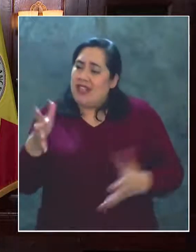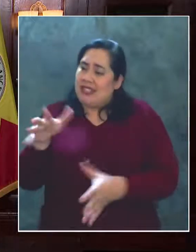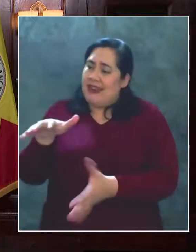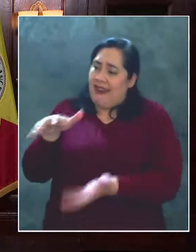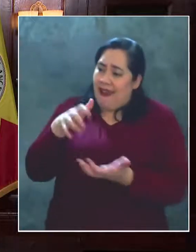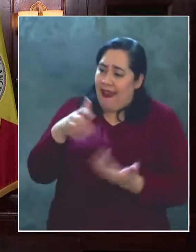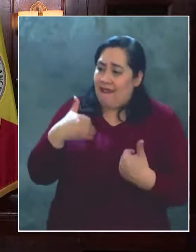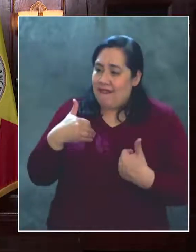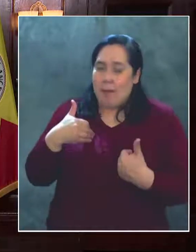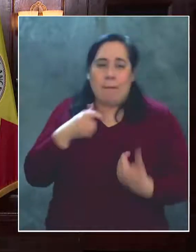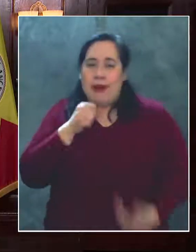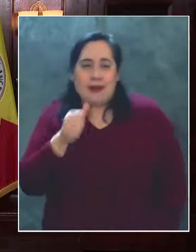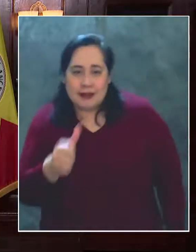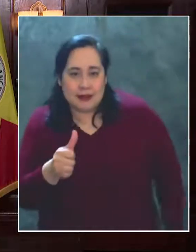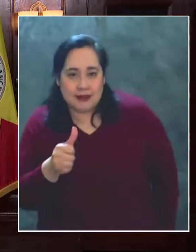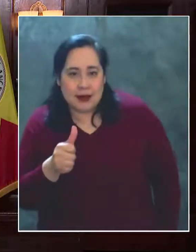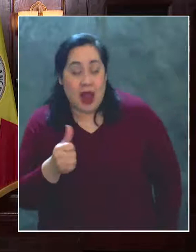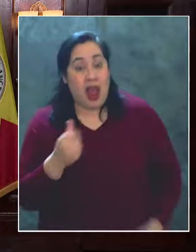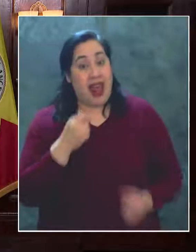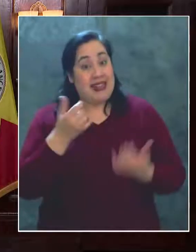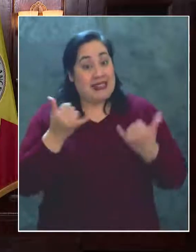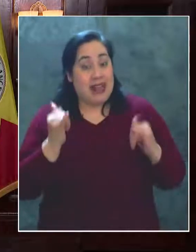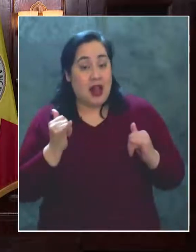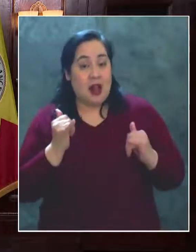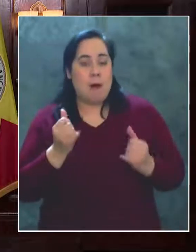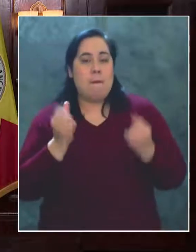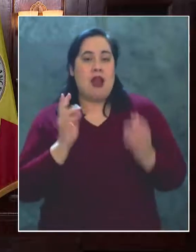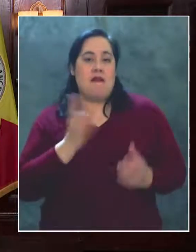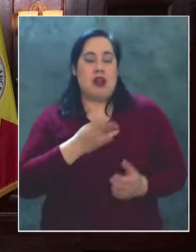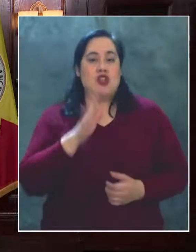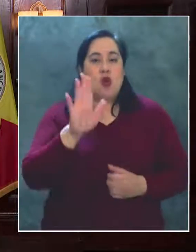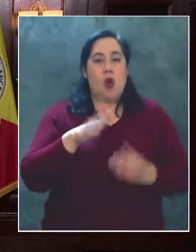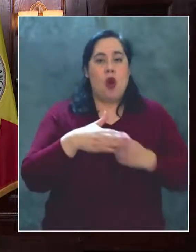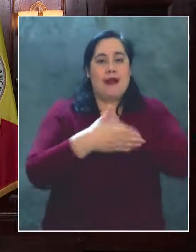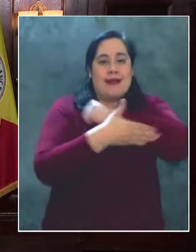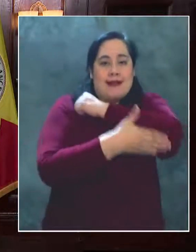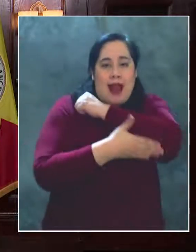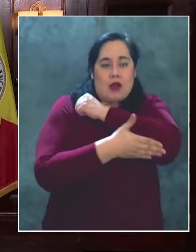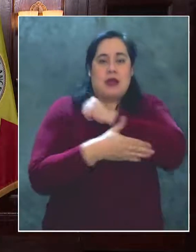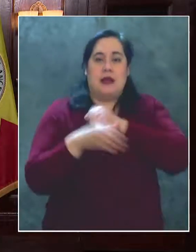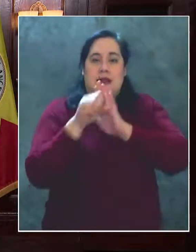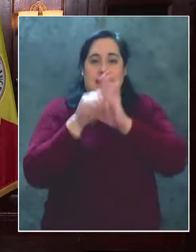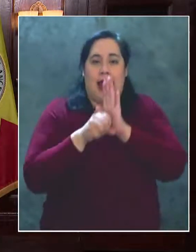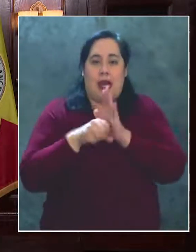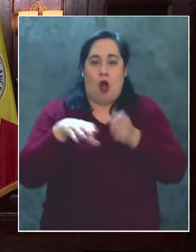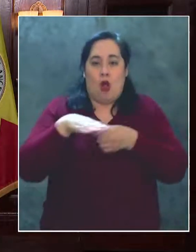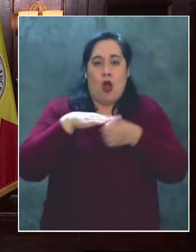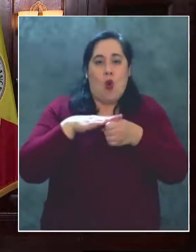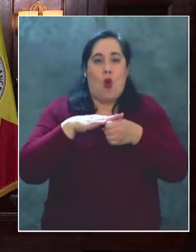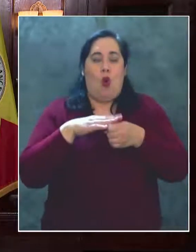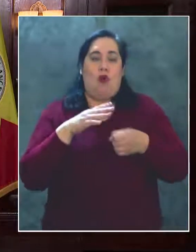IN THE MIDST OF THAT, THERE ARE THOSE OF US WHO RUN INTO THAT FIRE AND TOGETHER WITH YES,